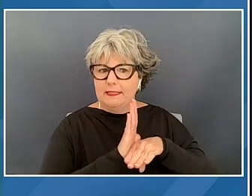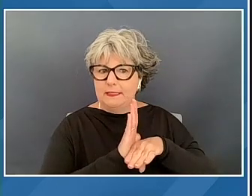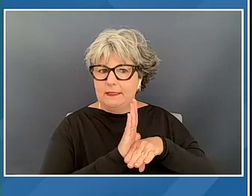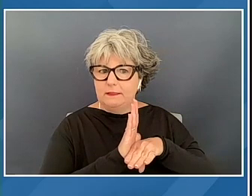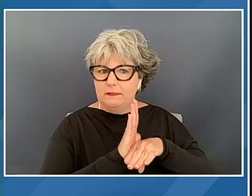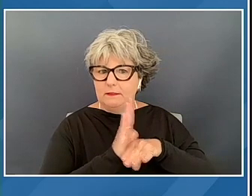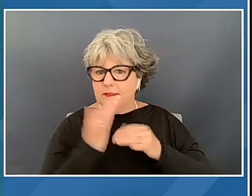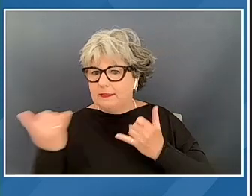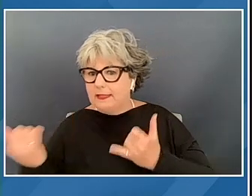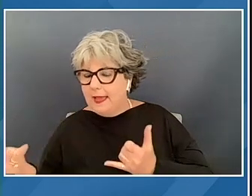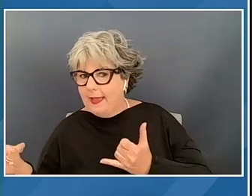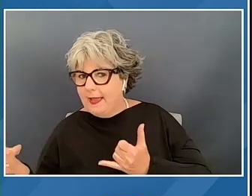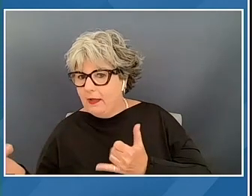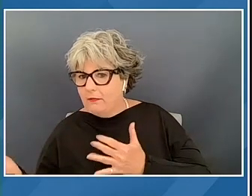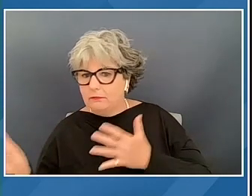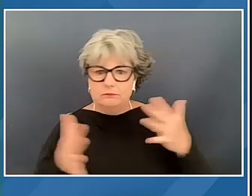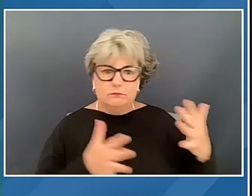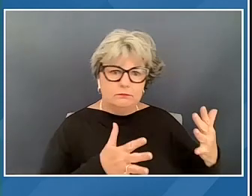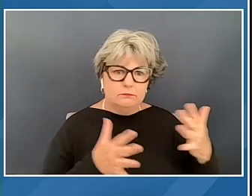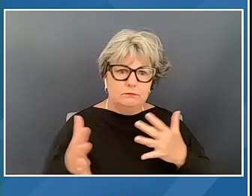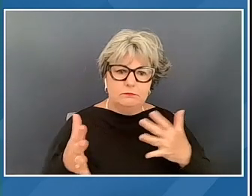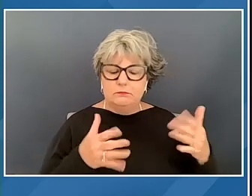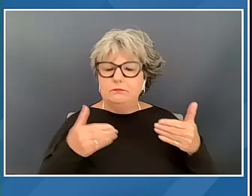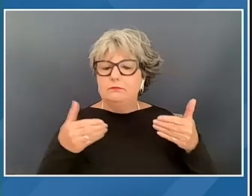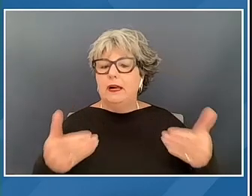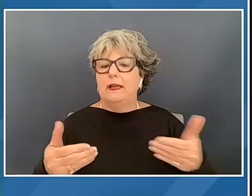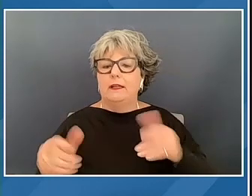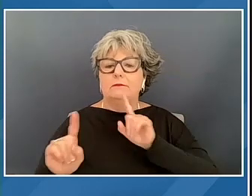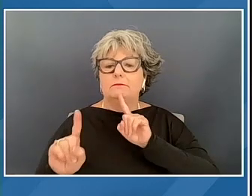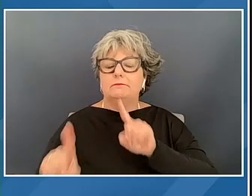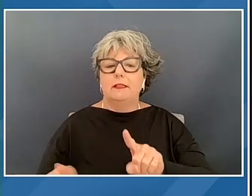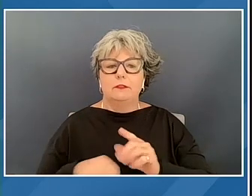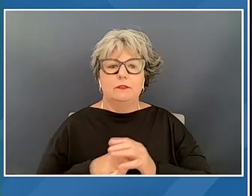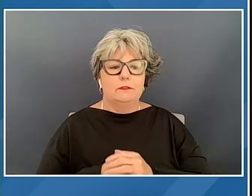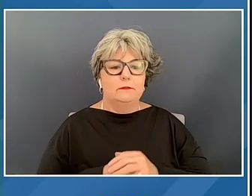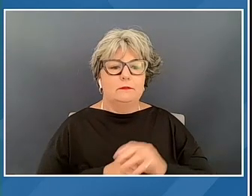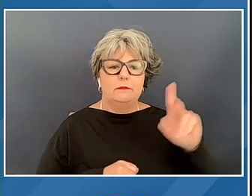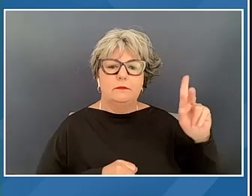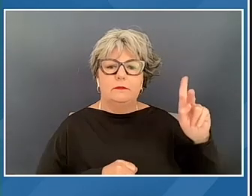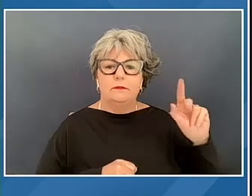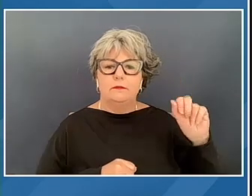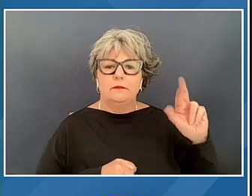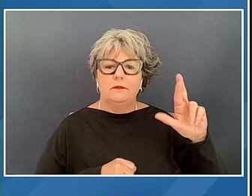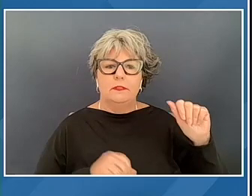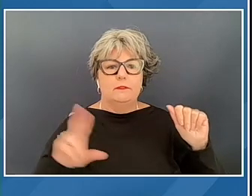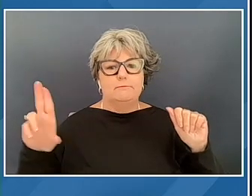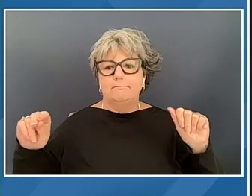did you want to- Sure, I can do that. Okay. Kyra. No. I am not saying that we are not going to